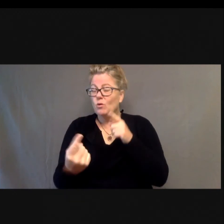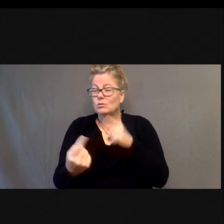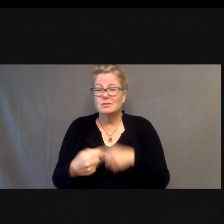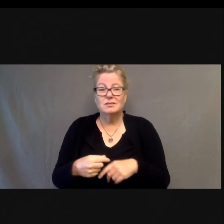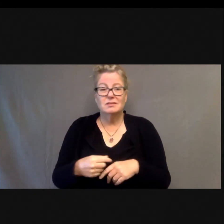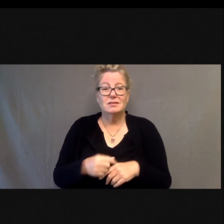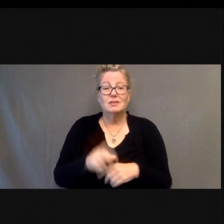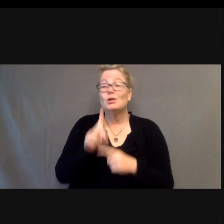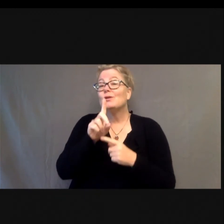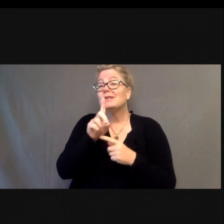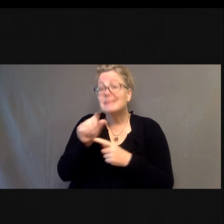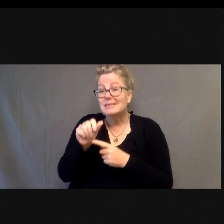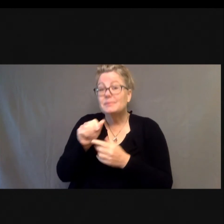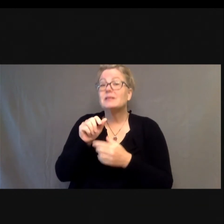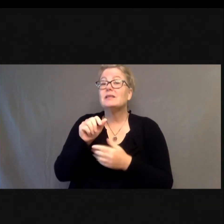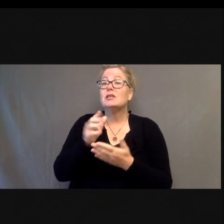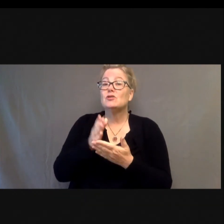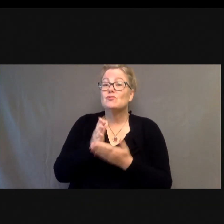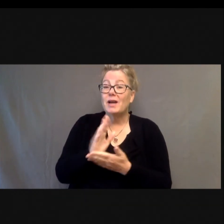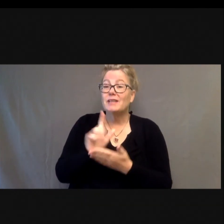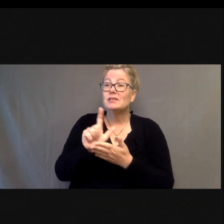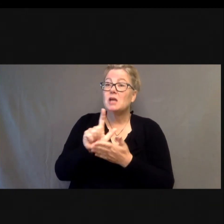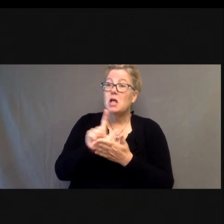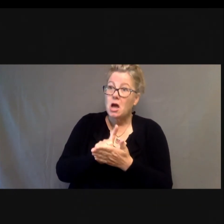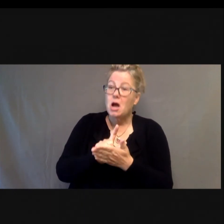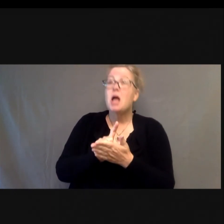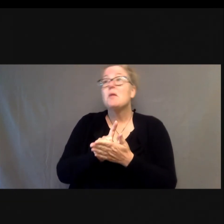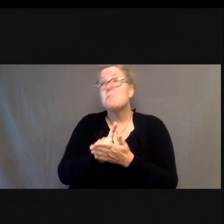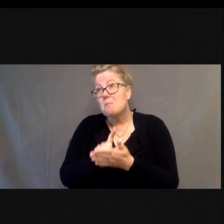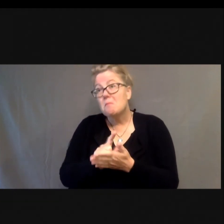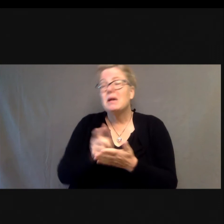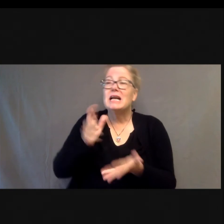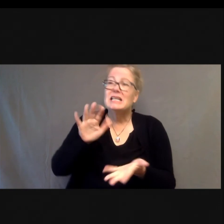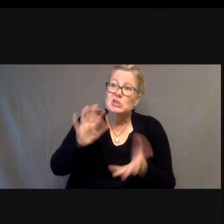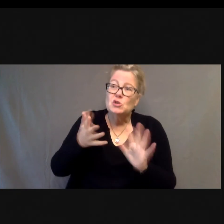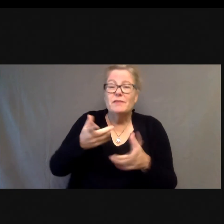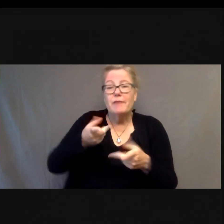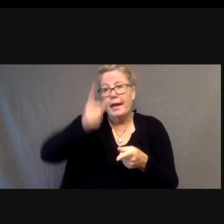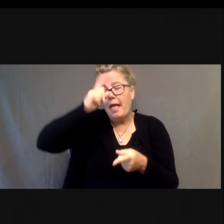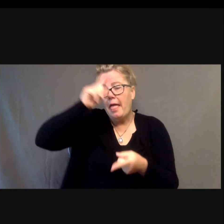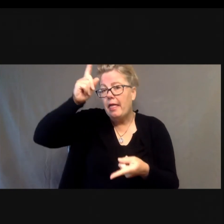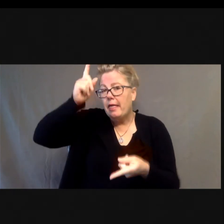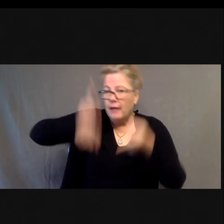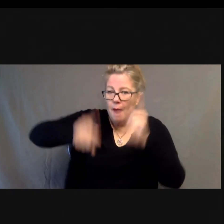of sorts, which defeats the purpose of civil rights. You shouldn't have to compromise your